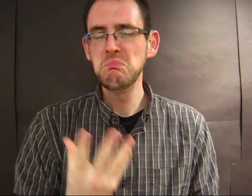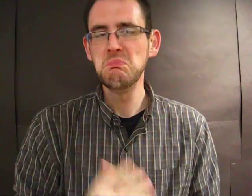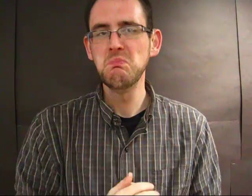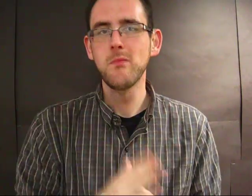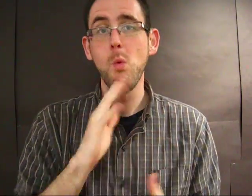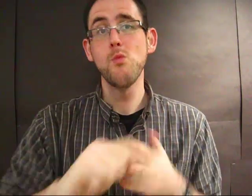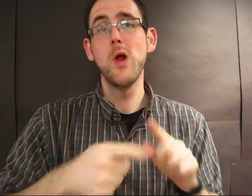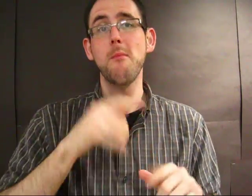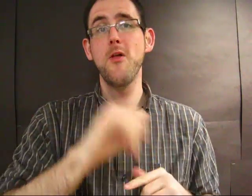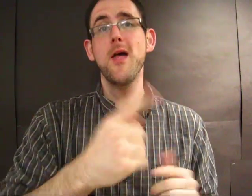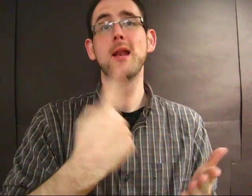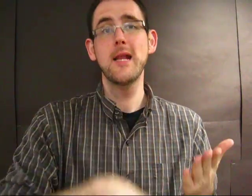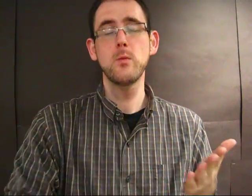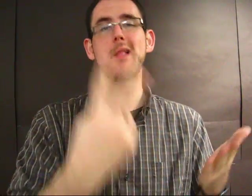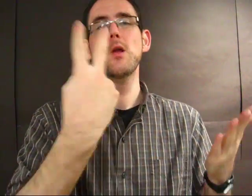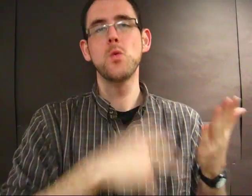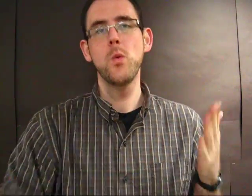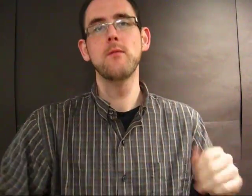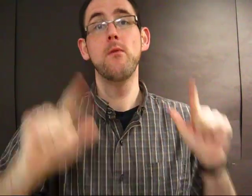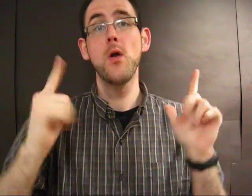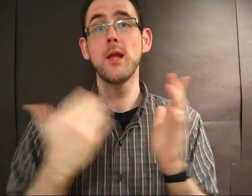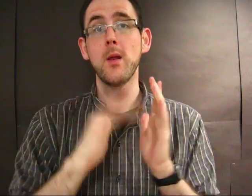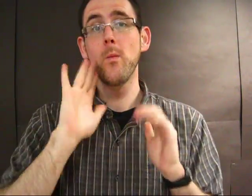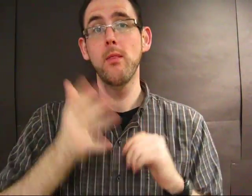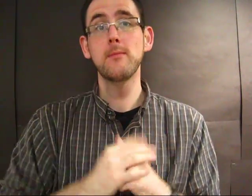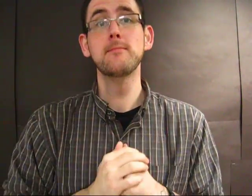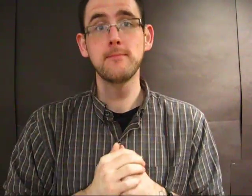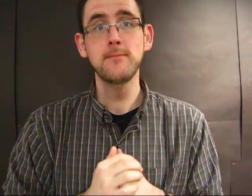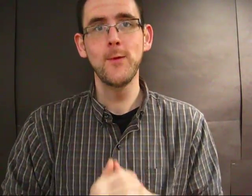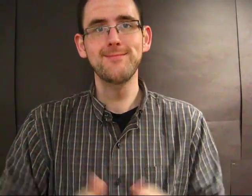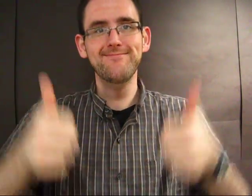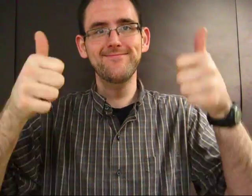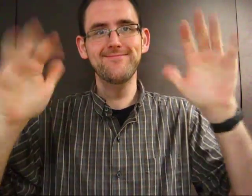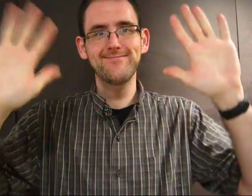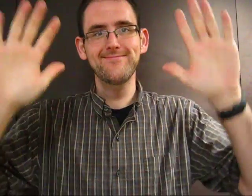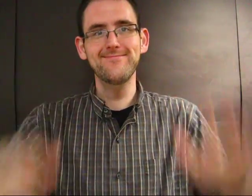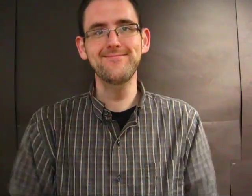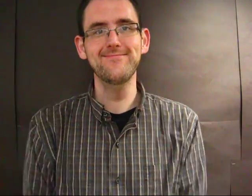Then another vlog two weeks from now. So long!